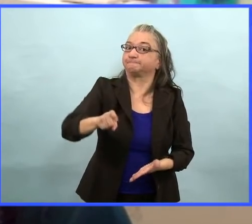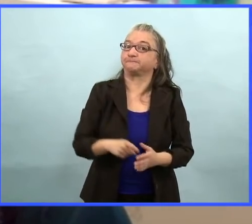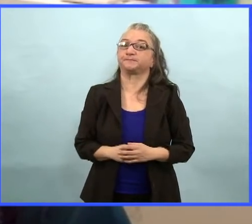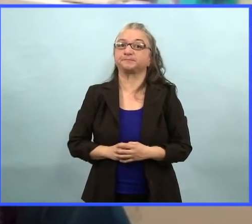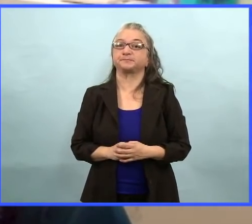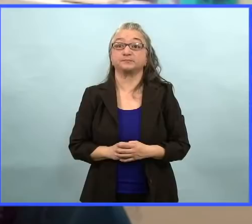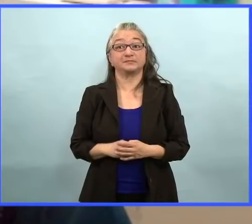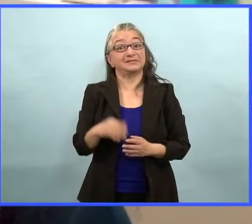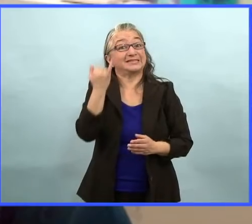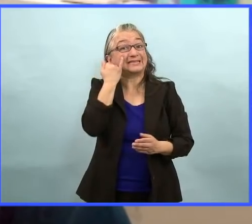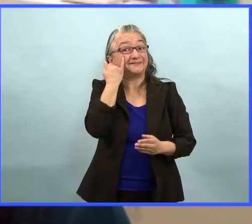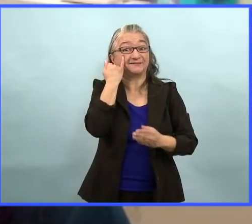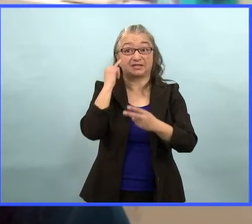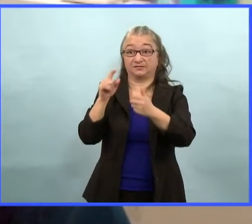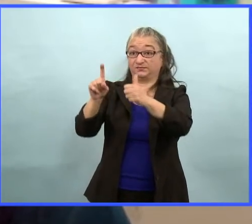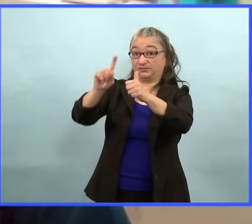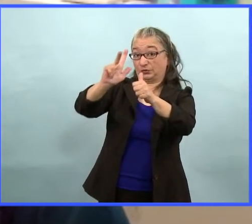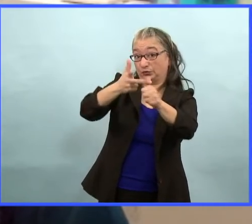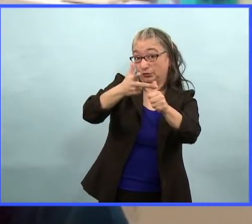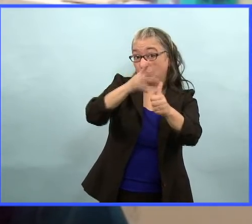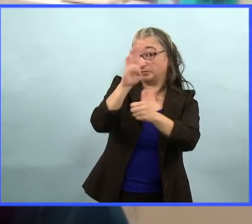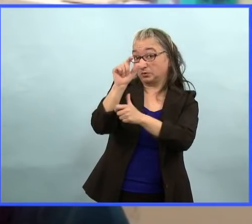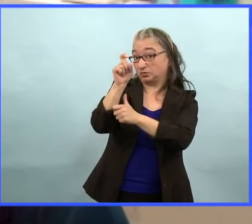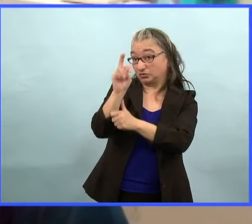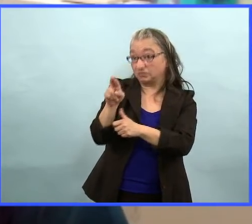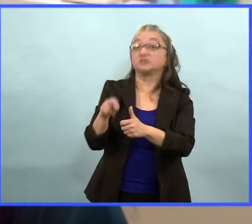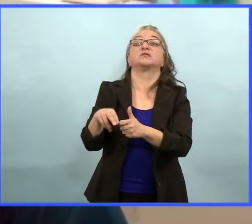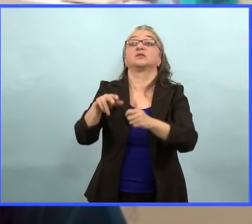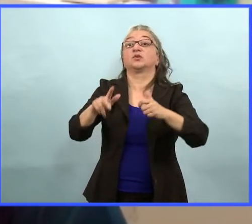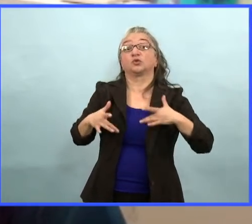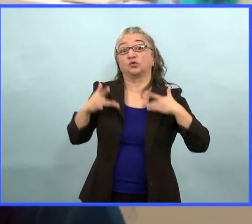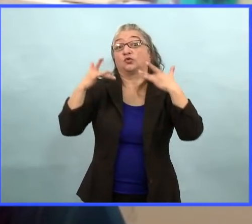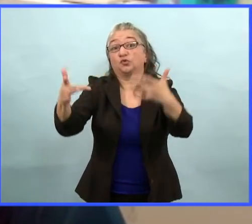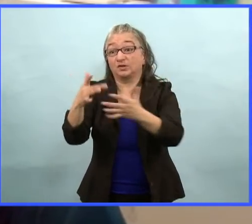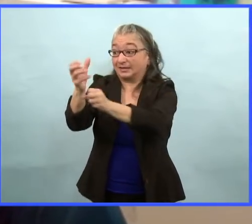that proportion of icu admissions occurring among first nations people come back down